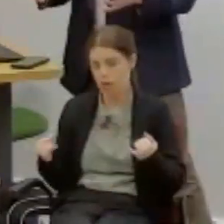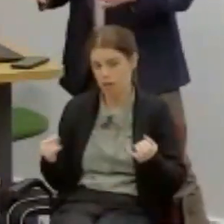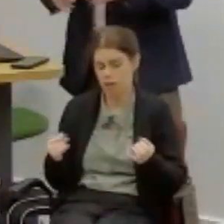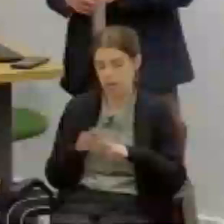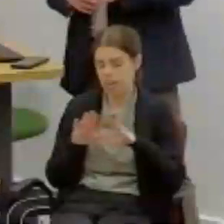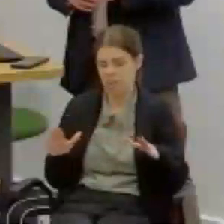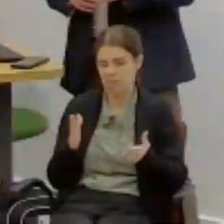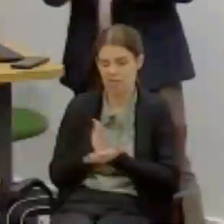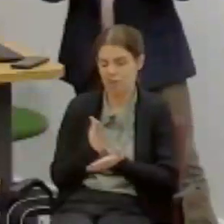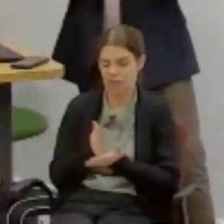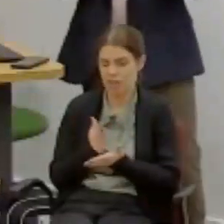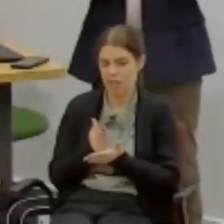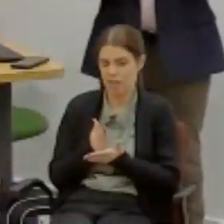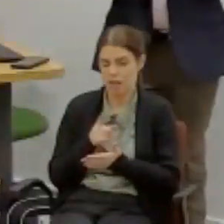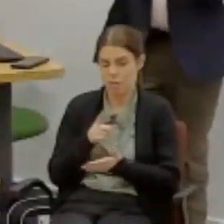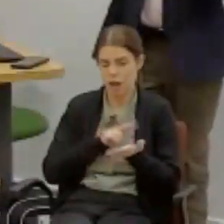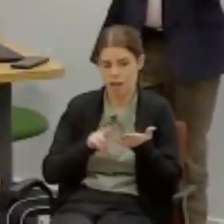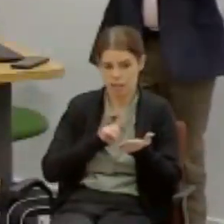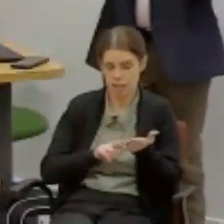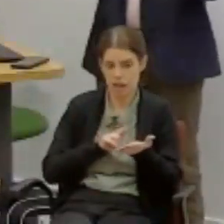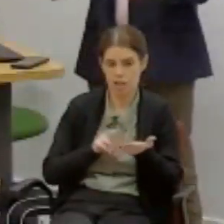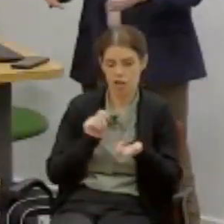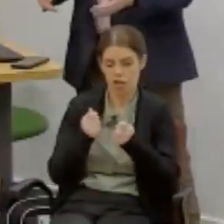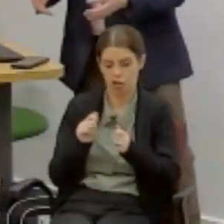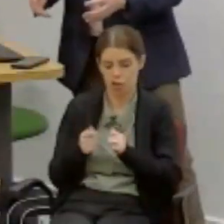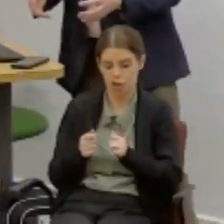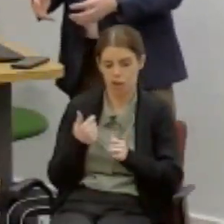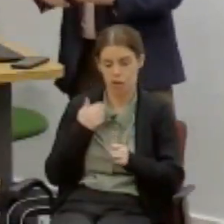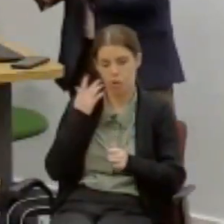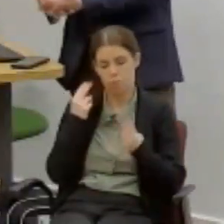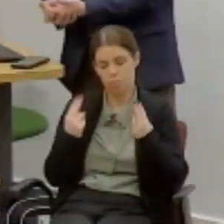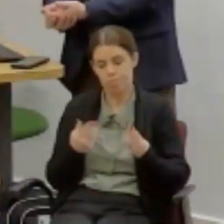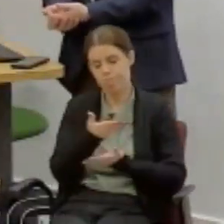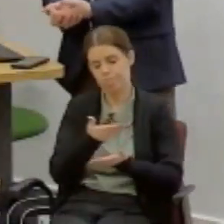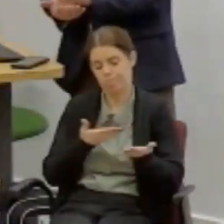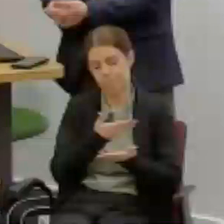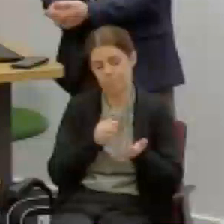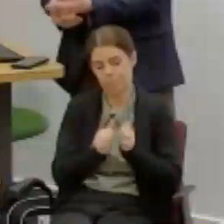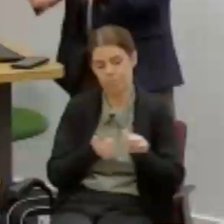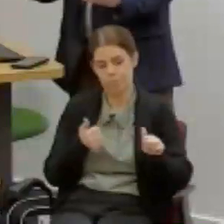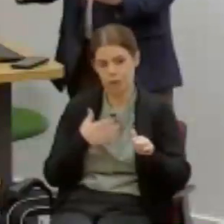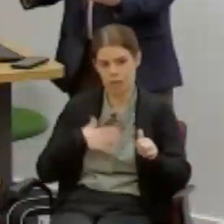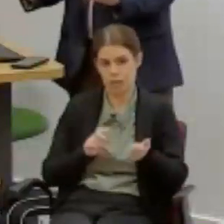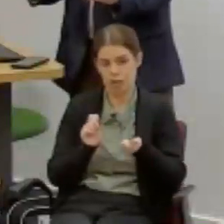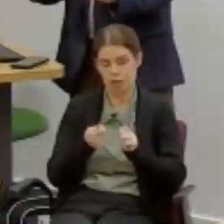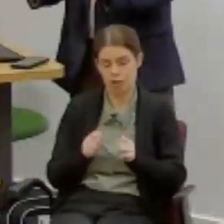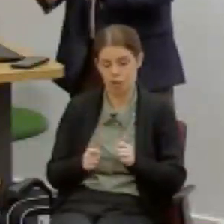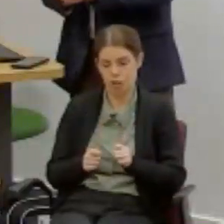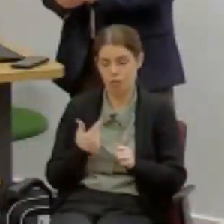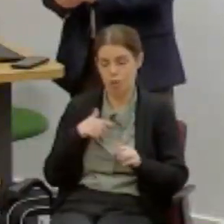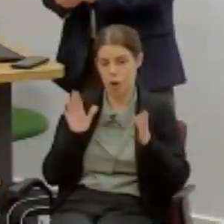natural this were you sit down for sport this our concern we need change all need to agree